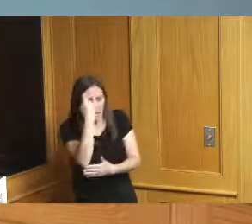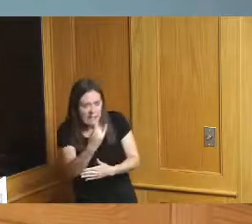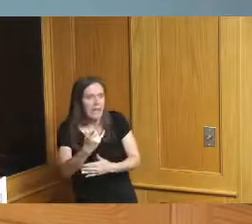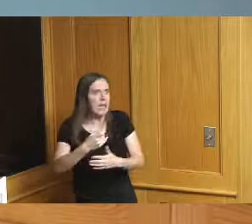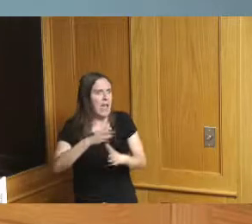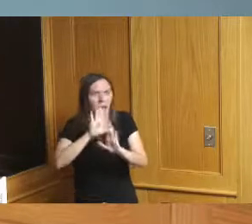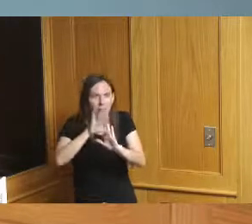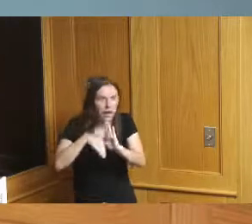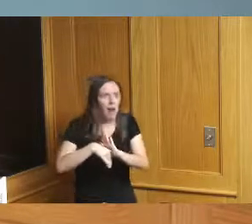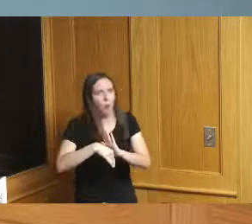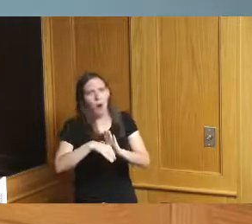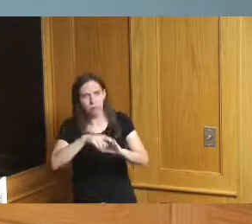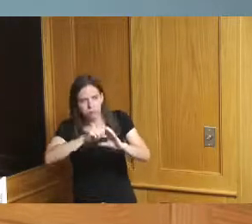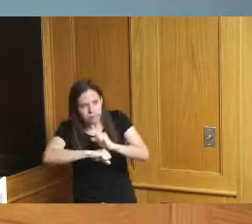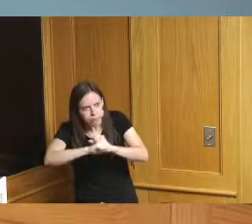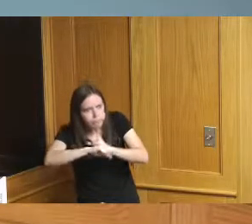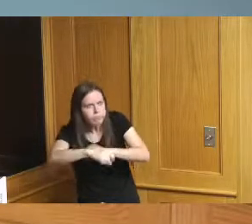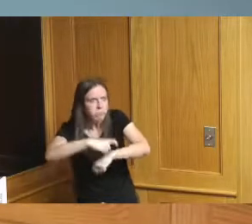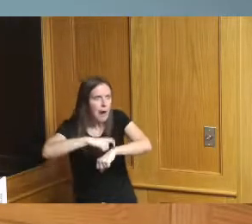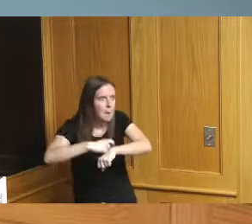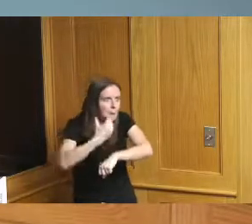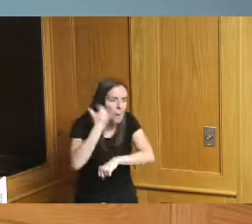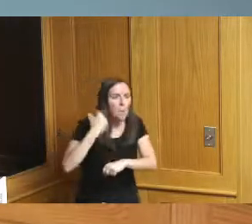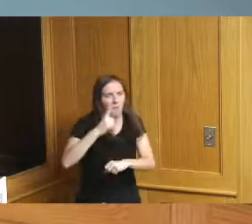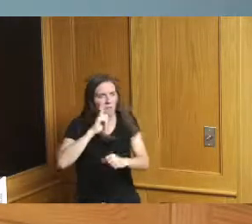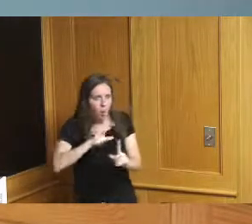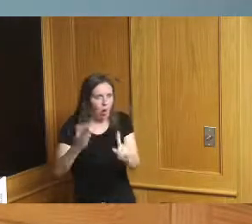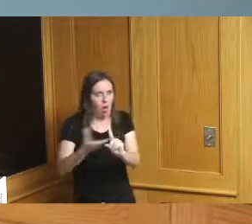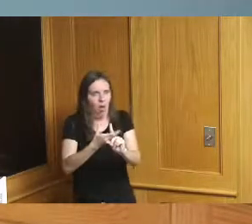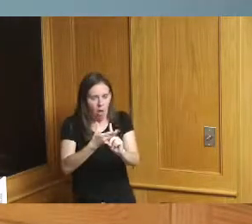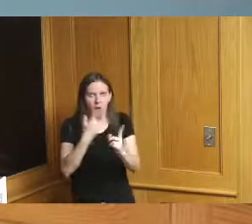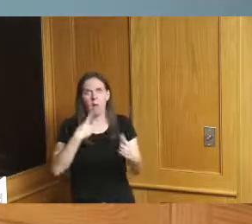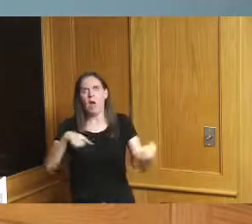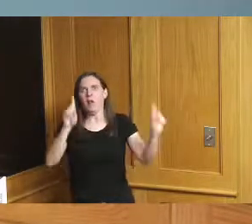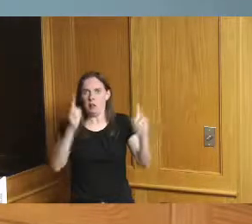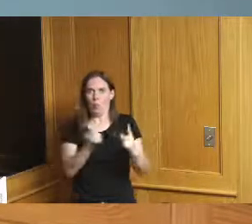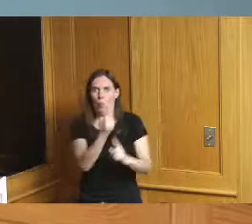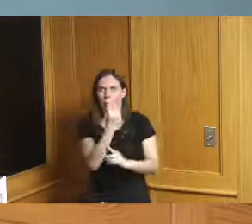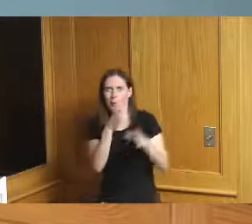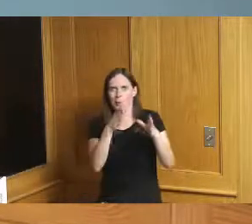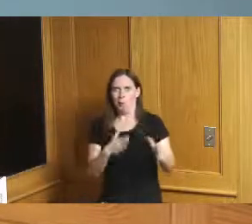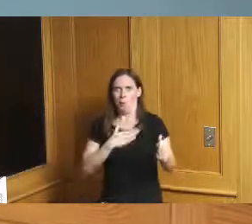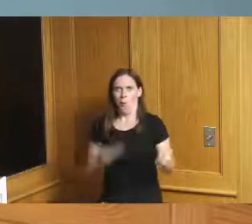513 Relief bus was in Forest Park this weekend as one of the locations and there was a 12 year old